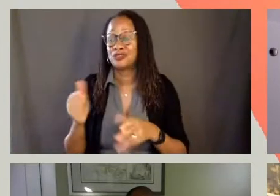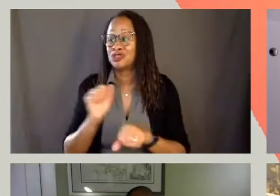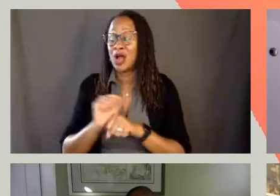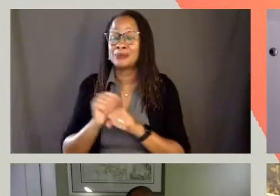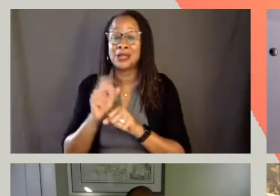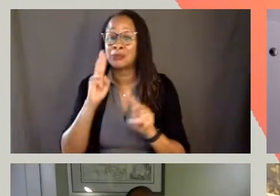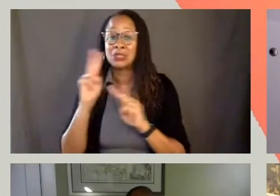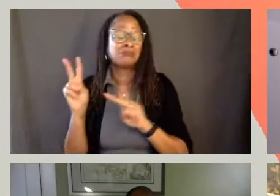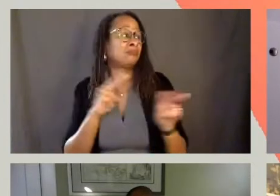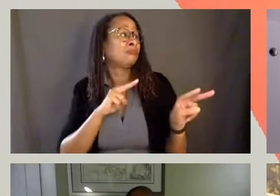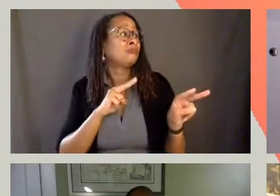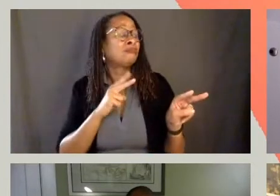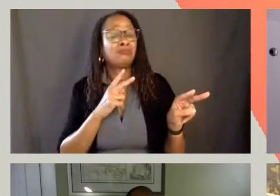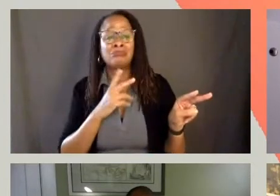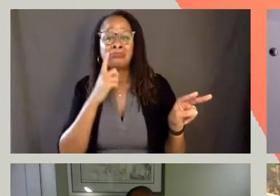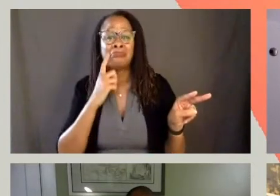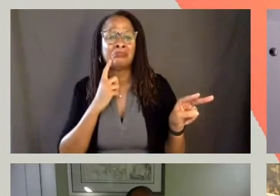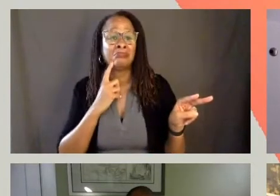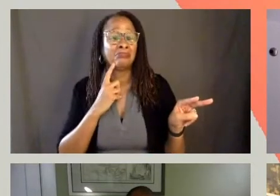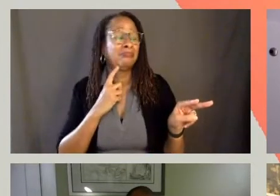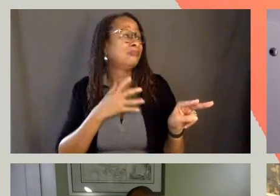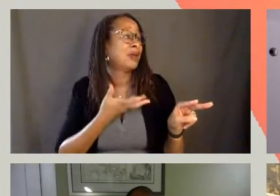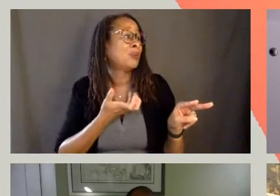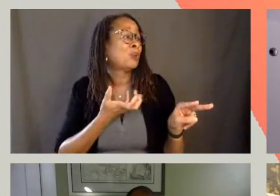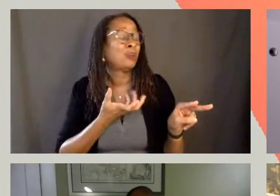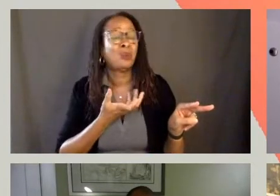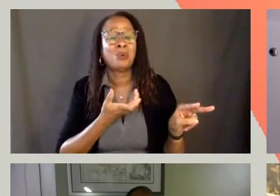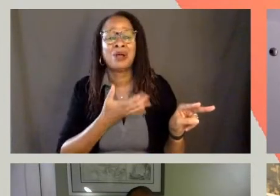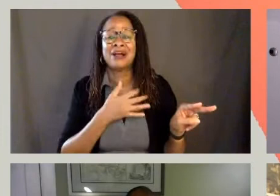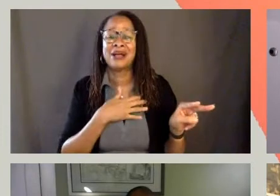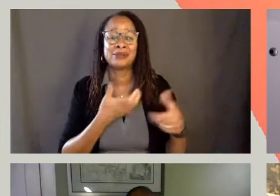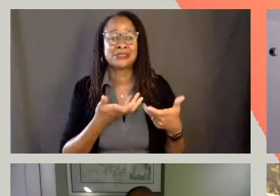getting over, you know, Para more or something else.